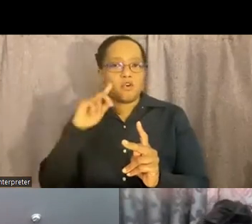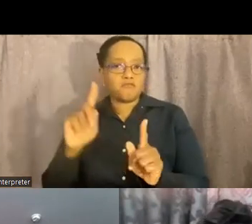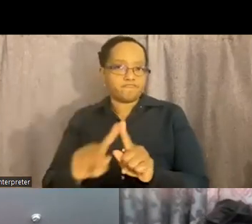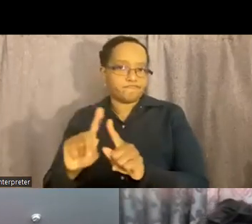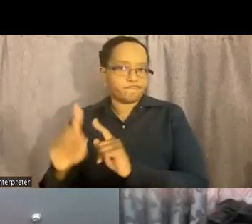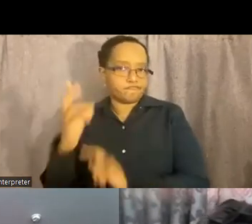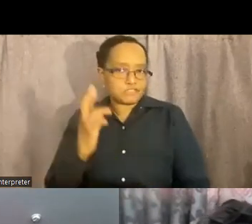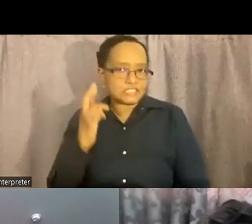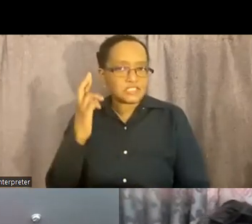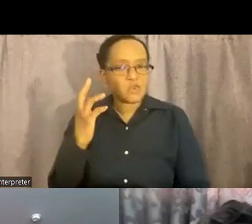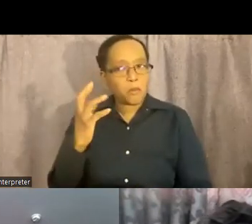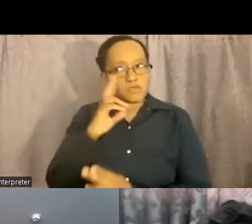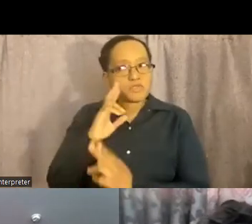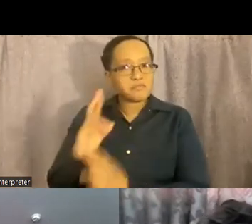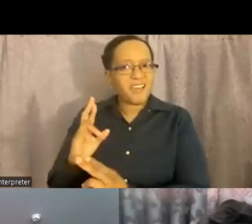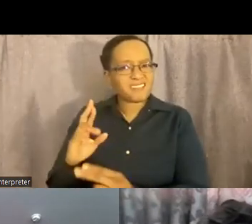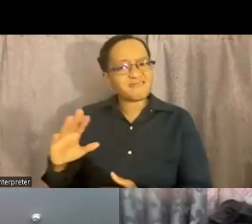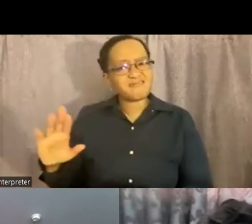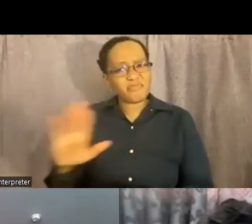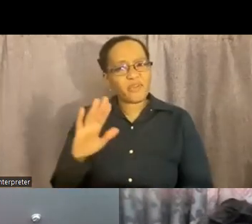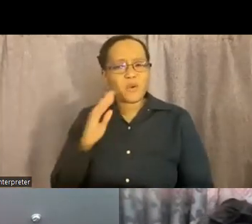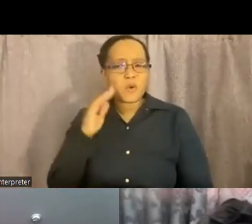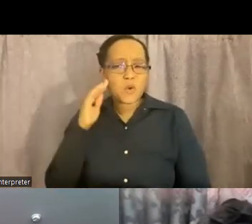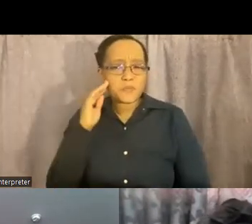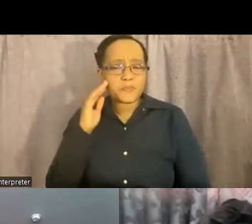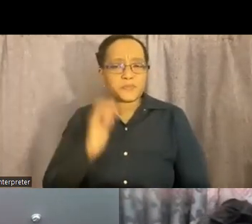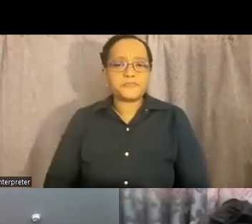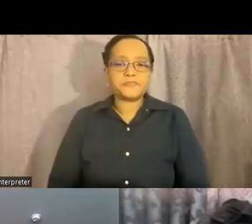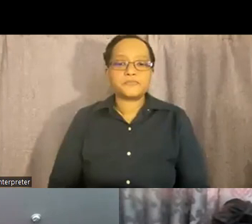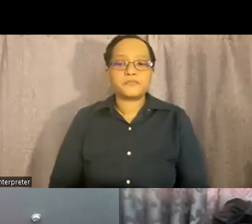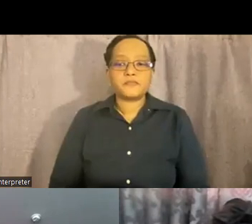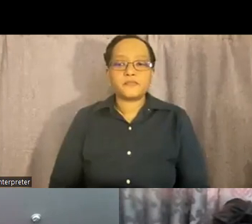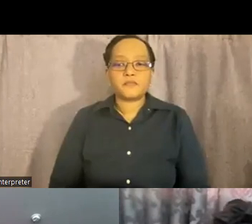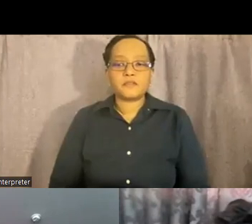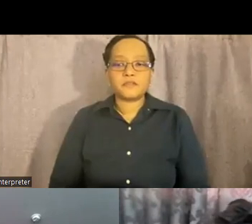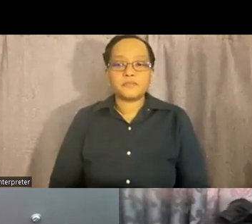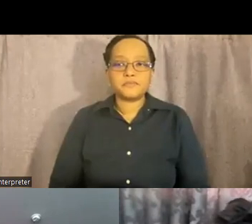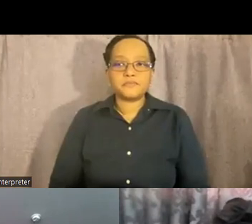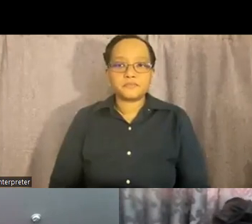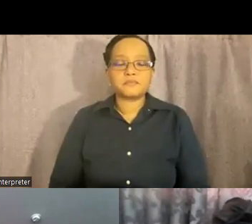We want to respect that . One of the things I think is important regardless of the home